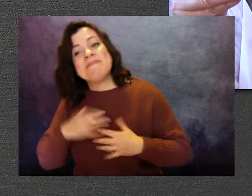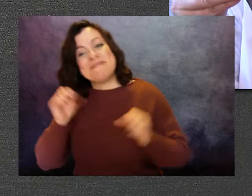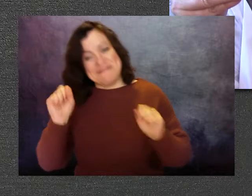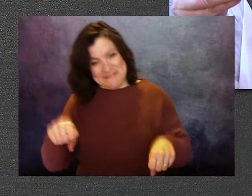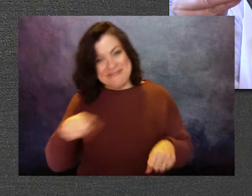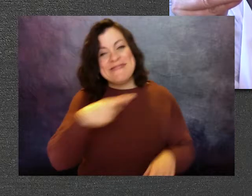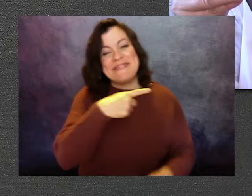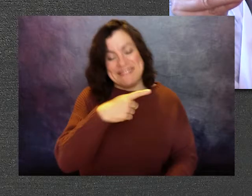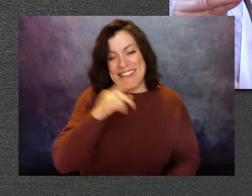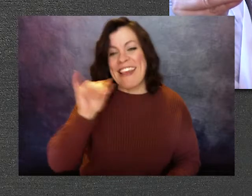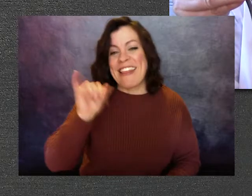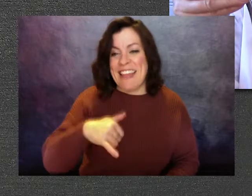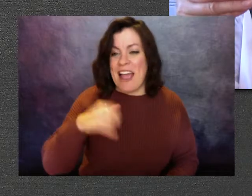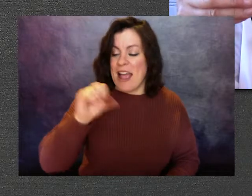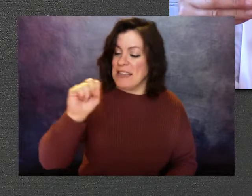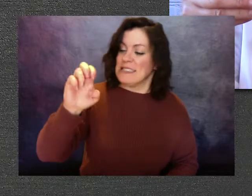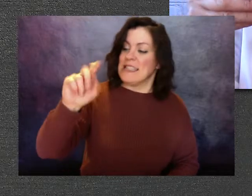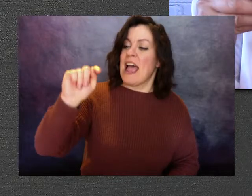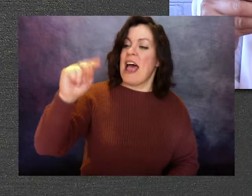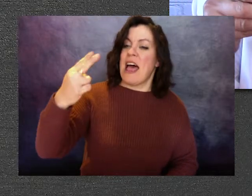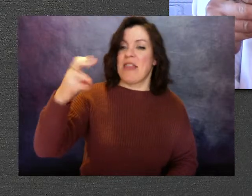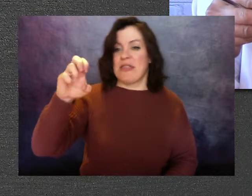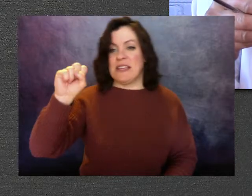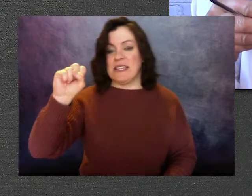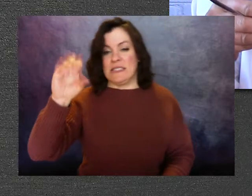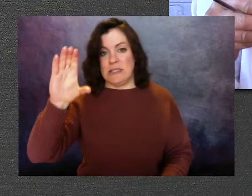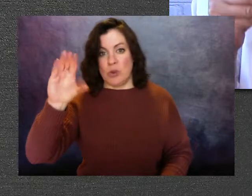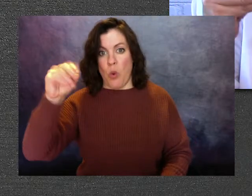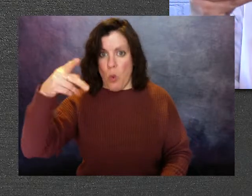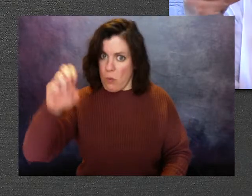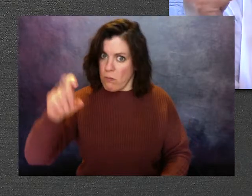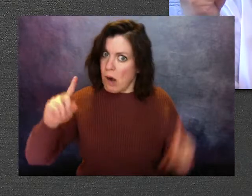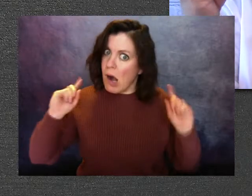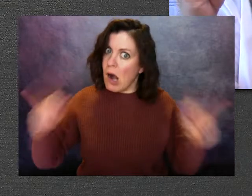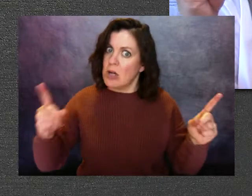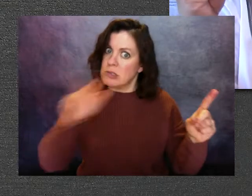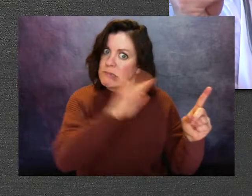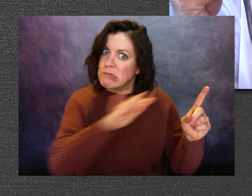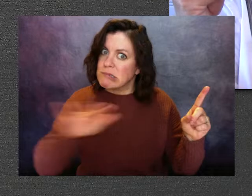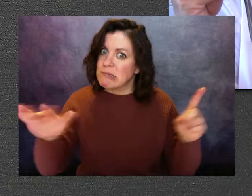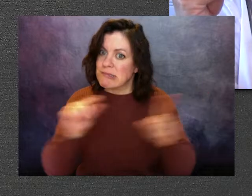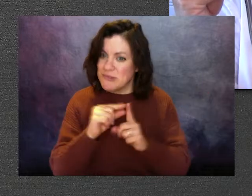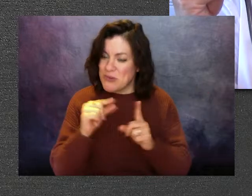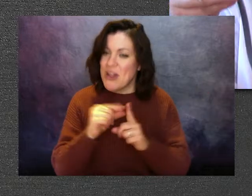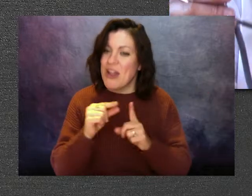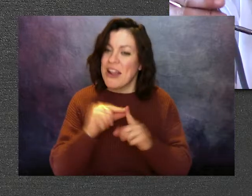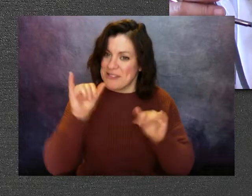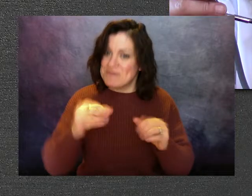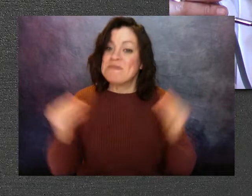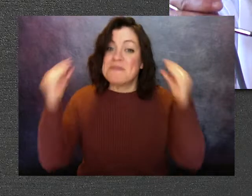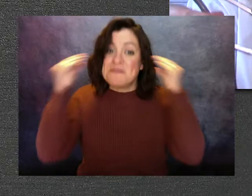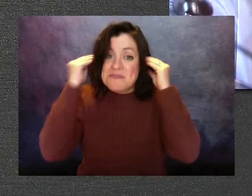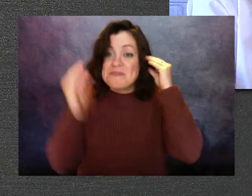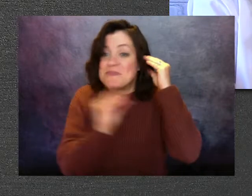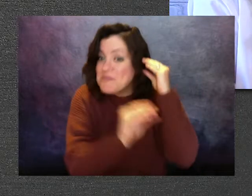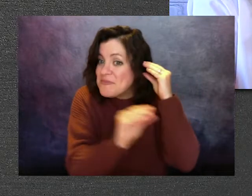Stethoscope, that's a pretty big word, huh? This is a real stethoscope. Most of my tools are pretend ones,